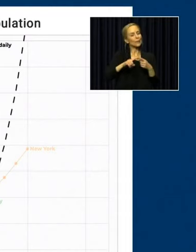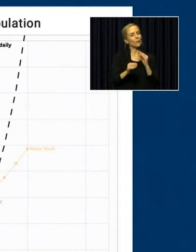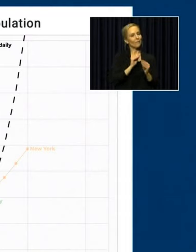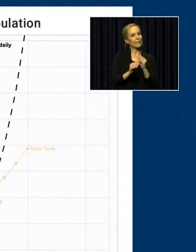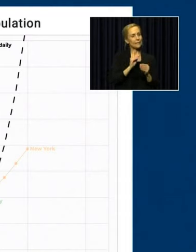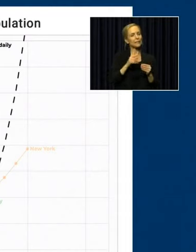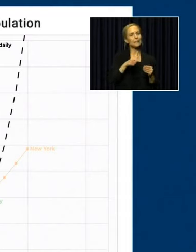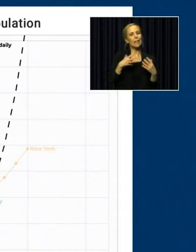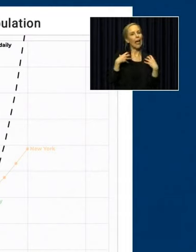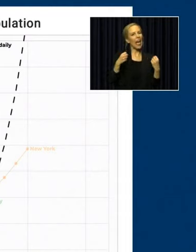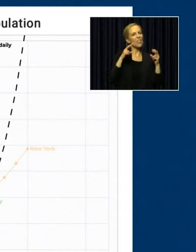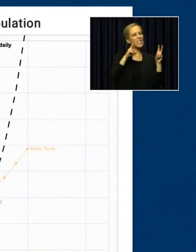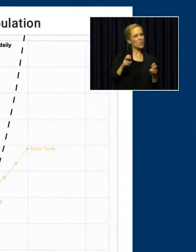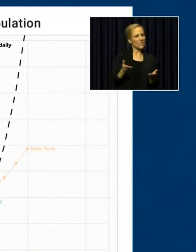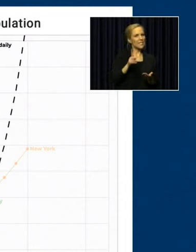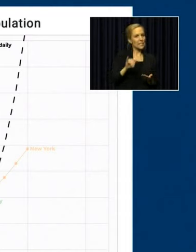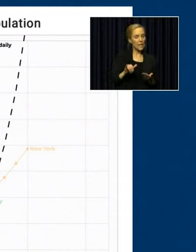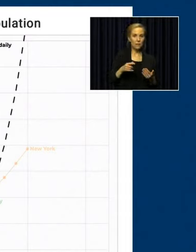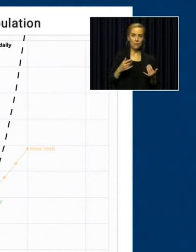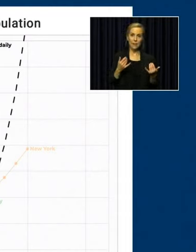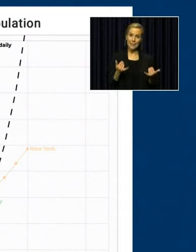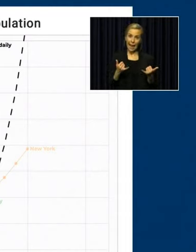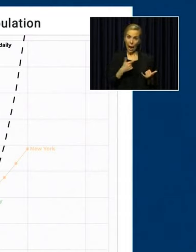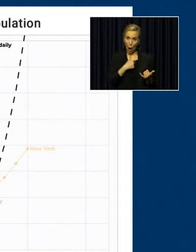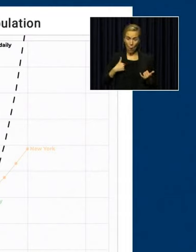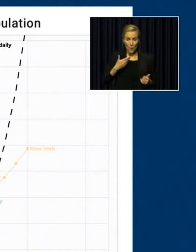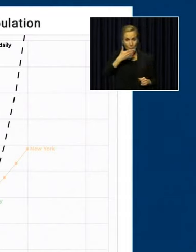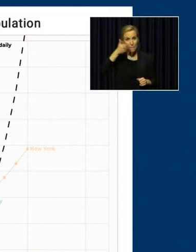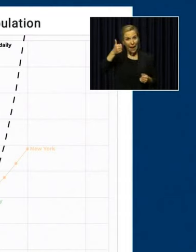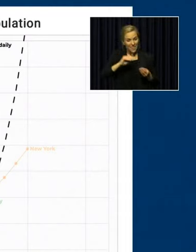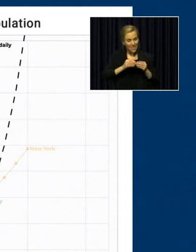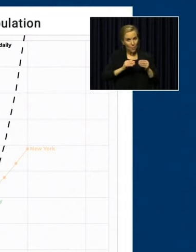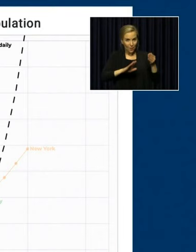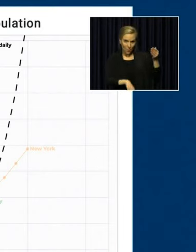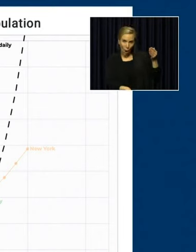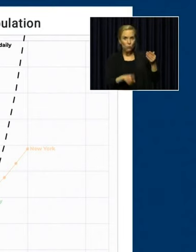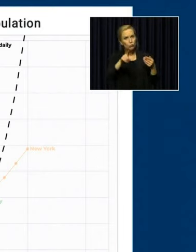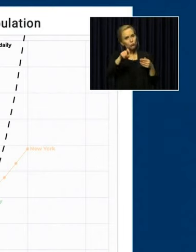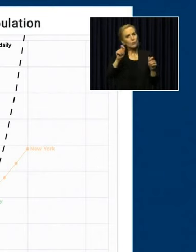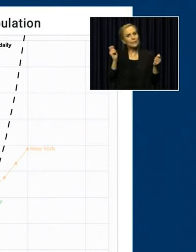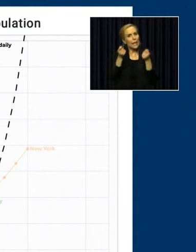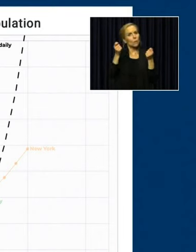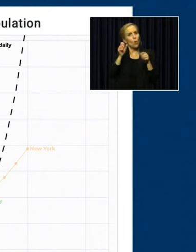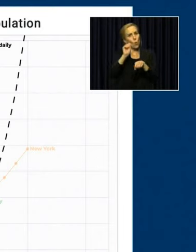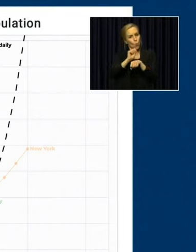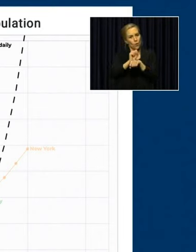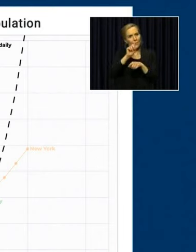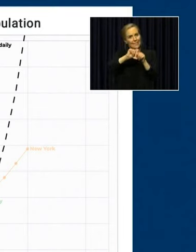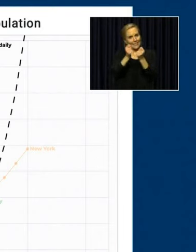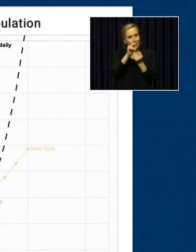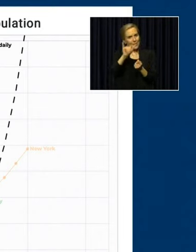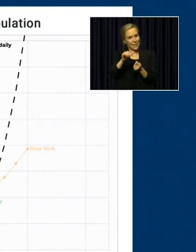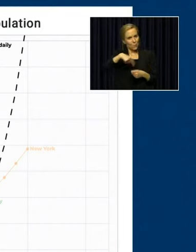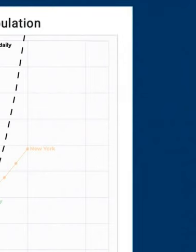THAT'S WHAT'S GOING TO HELP US IN THE HAND HYGIENE, COVERING YOUR COUGH OR JURY YOUR SNEEZED,